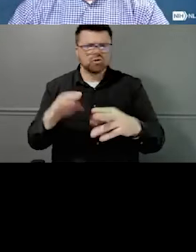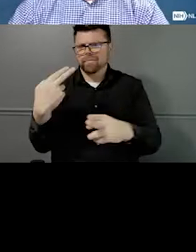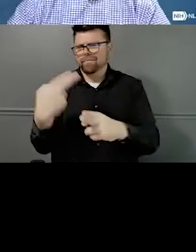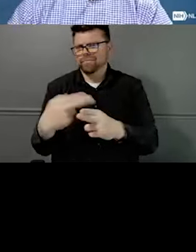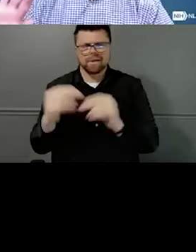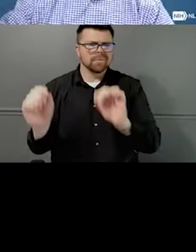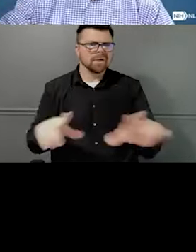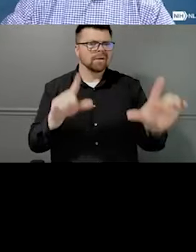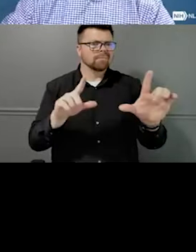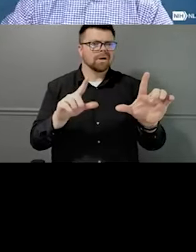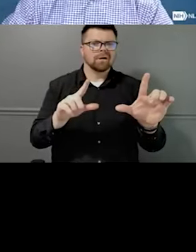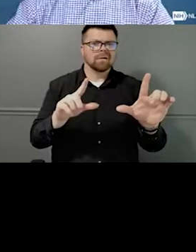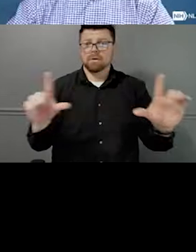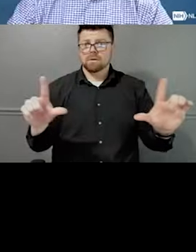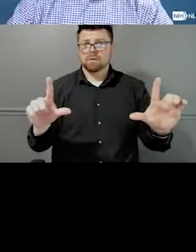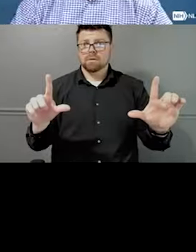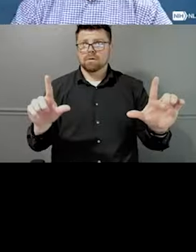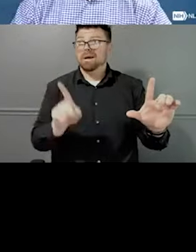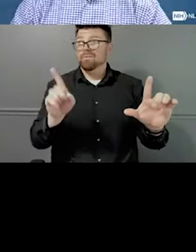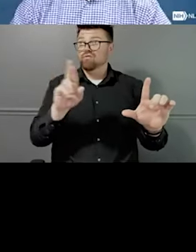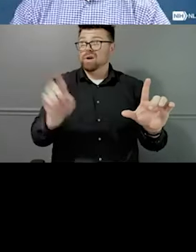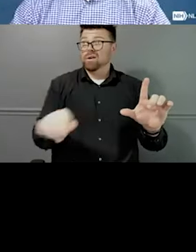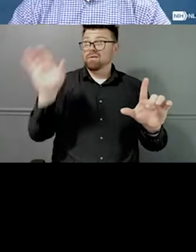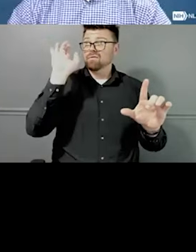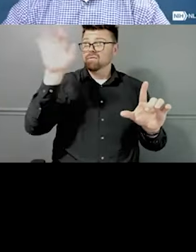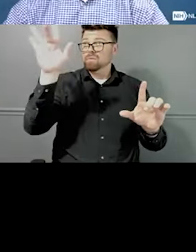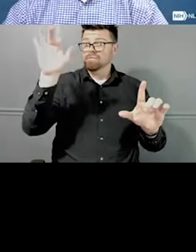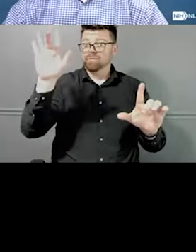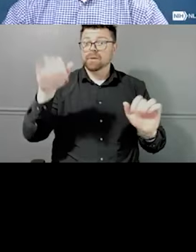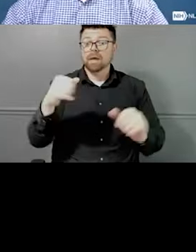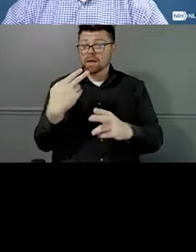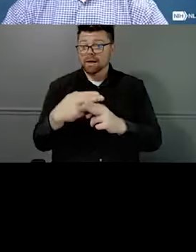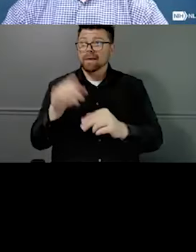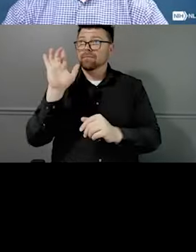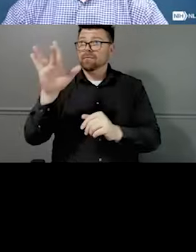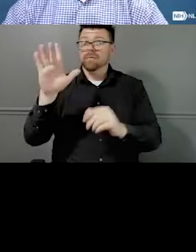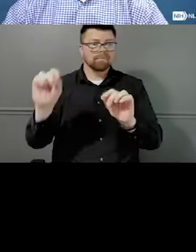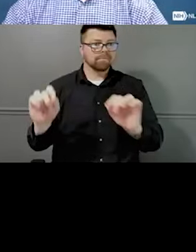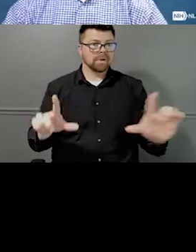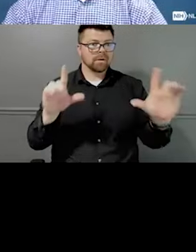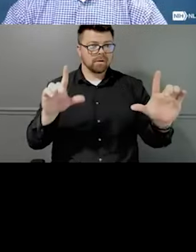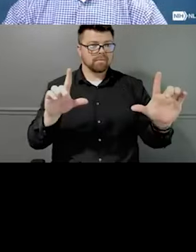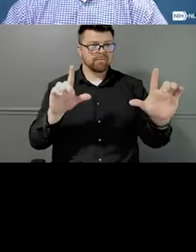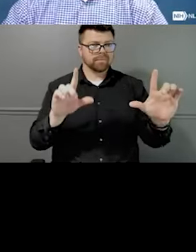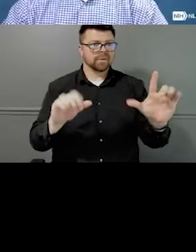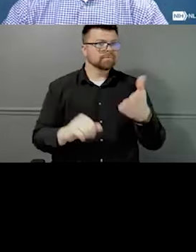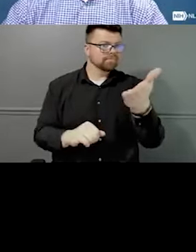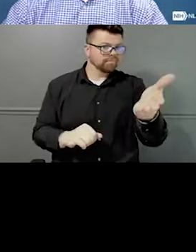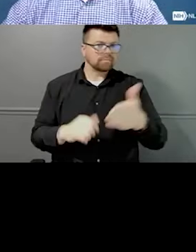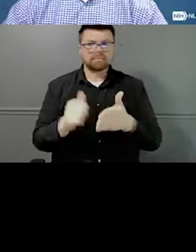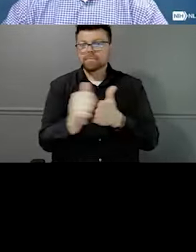button in the upper right of our screens, and if you click on that, you can go to an account settings page.